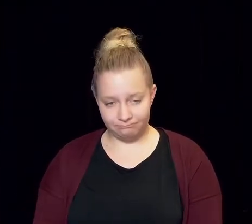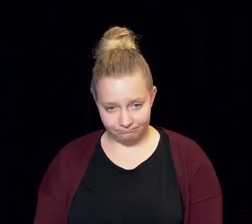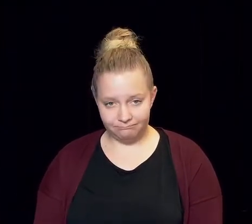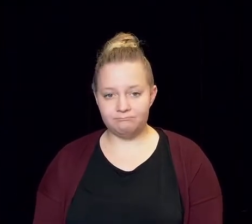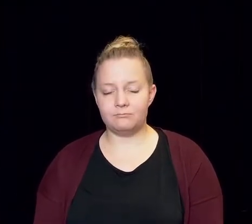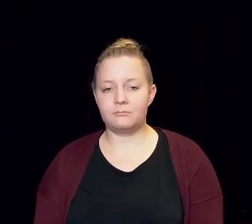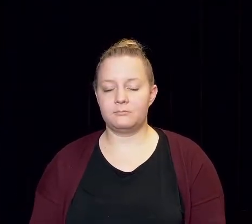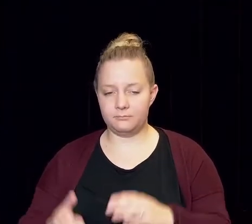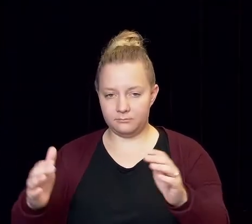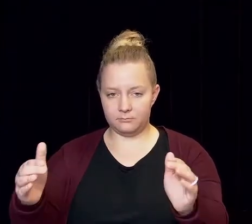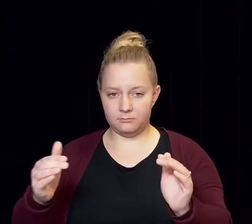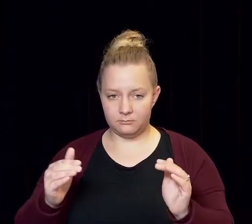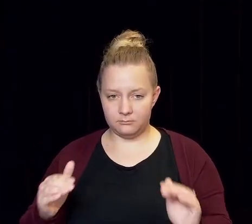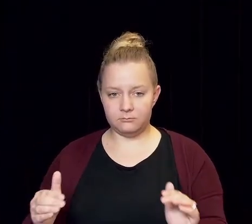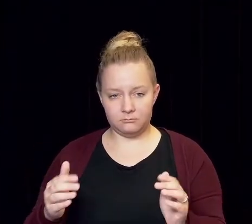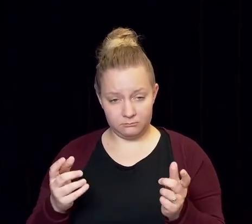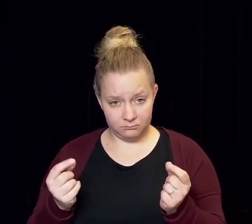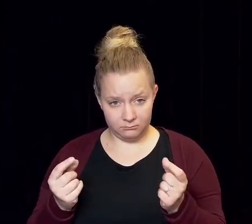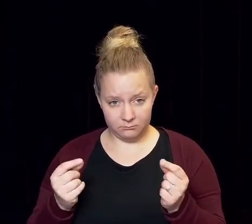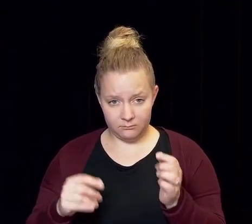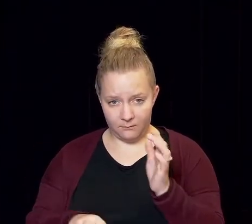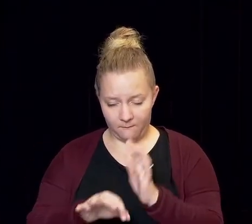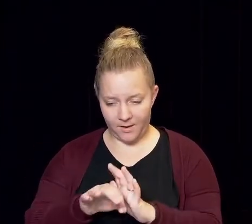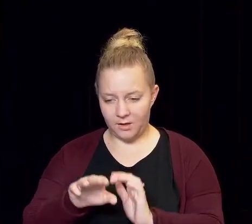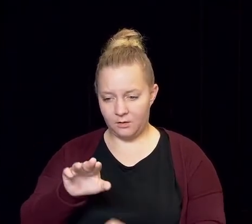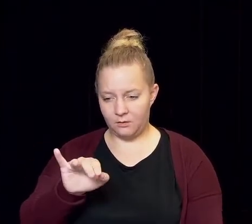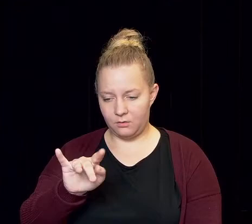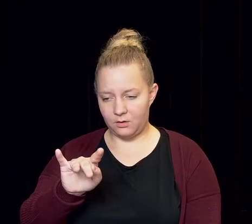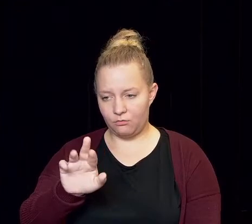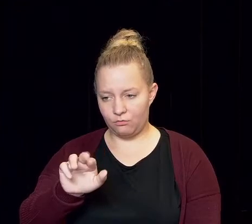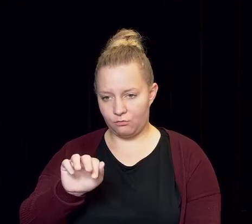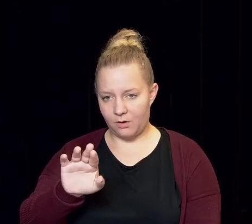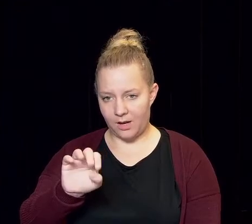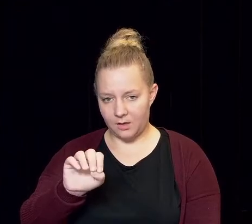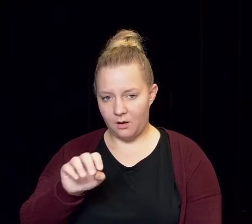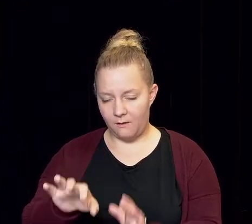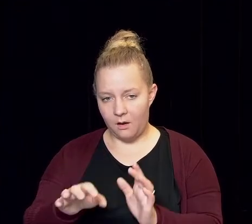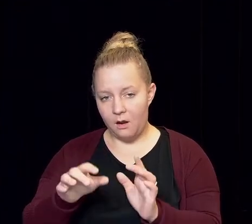The next type of thing you might have to do is to find a unit rate from the word problems. When you